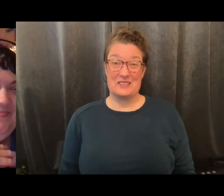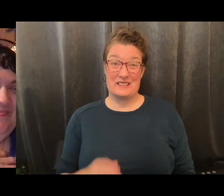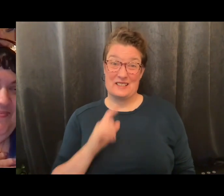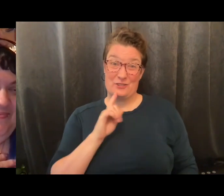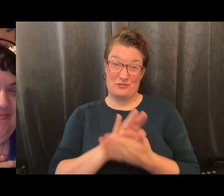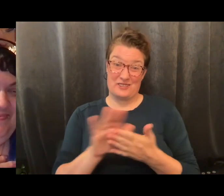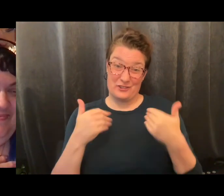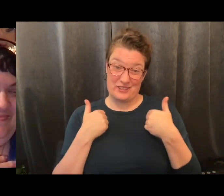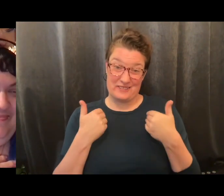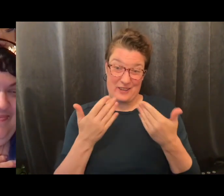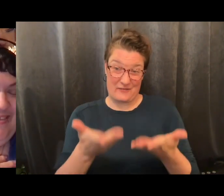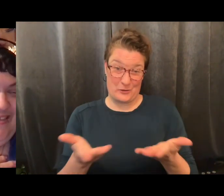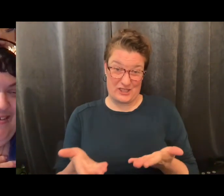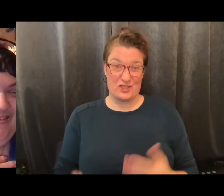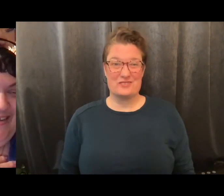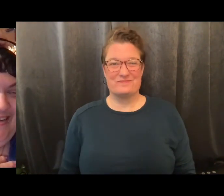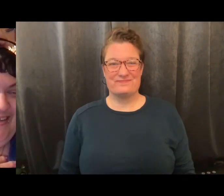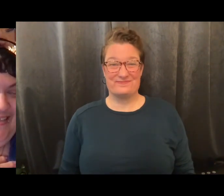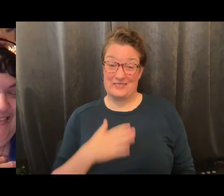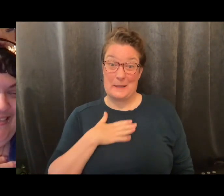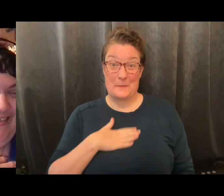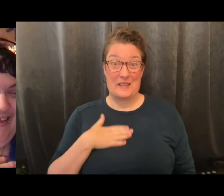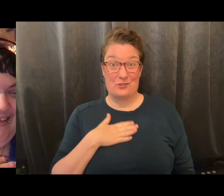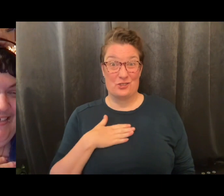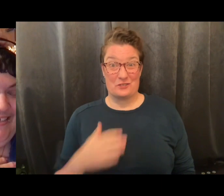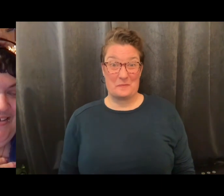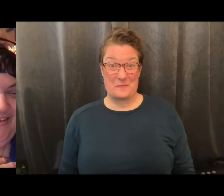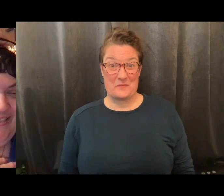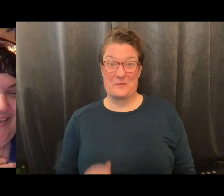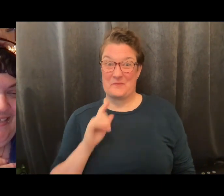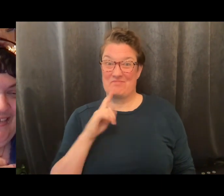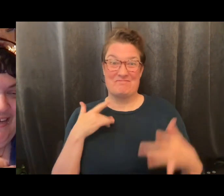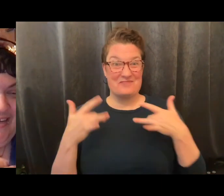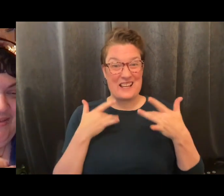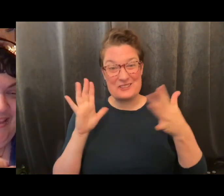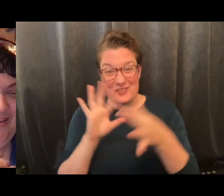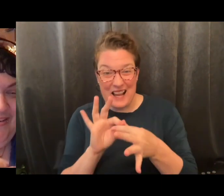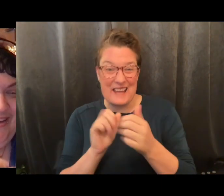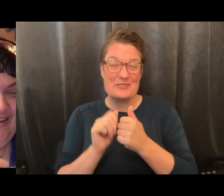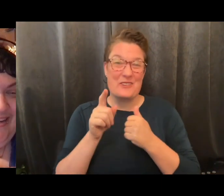Melissa: My pleasure Nomy: Yeah, just so excited to connect with you and, um, learn more